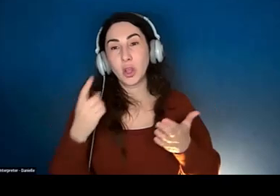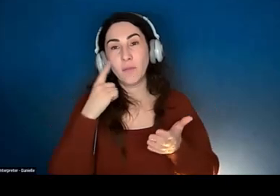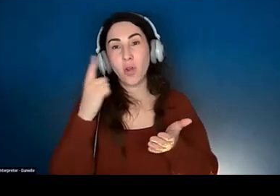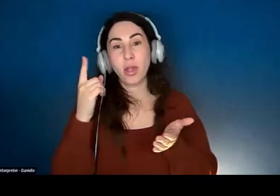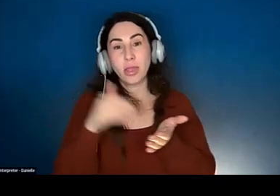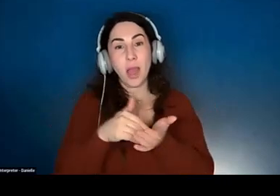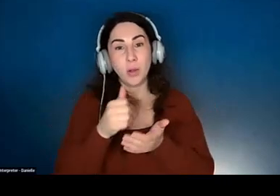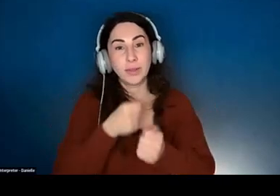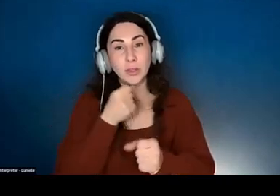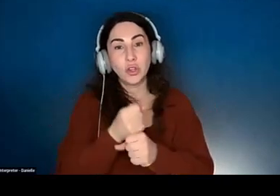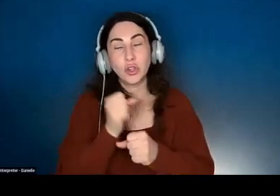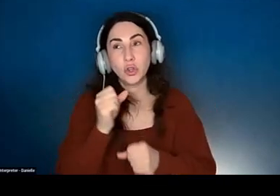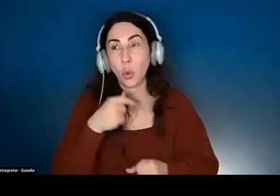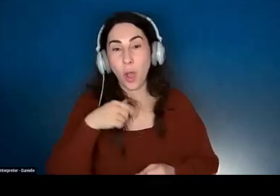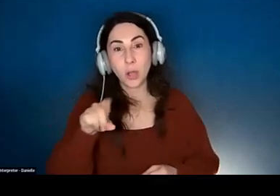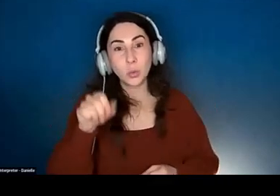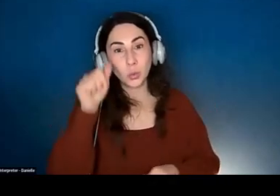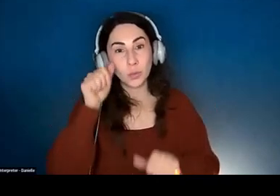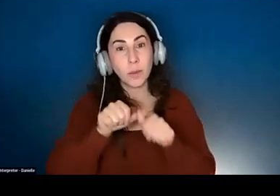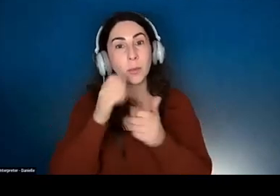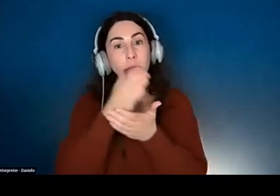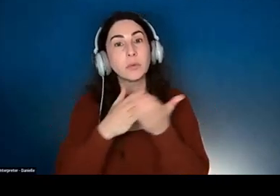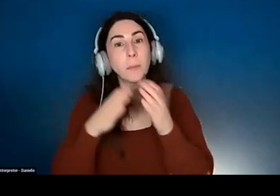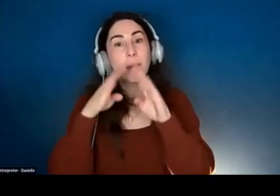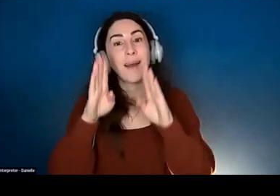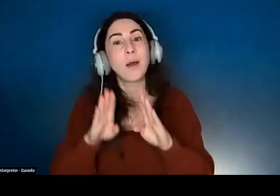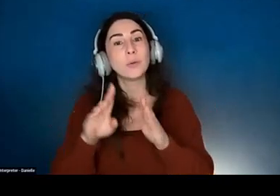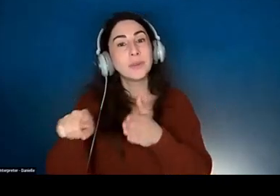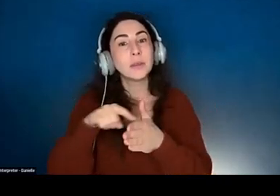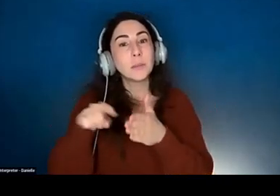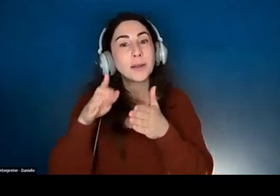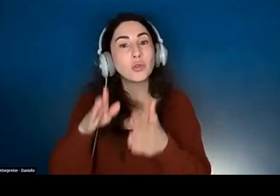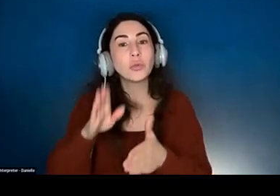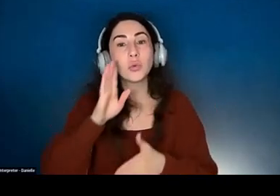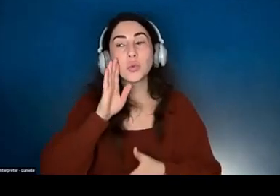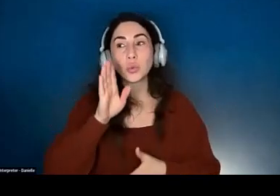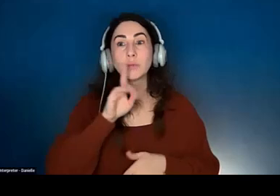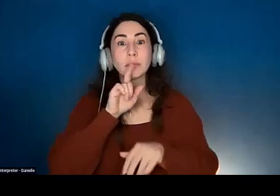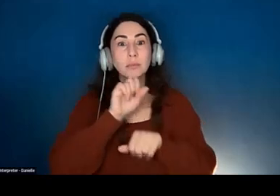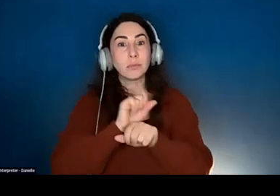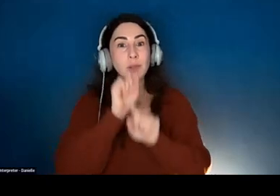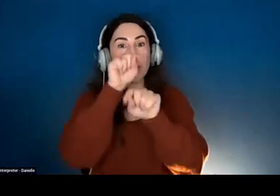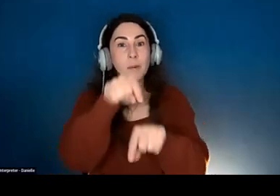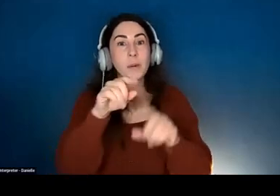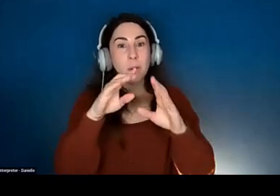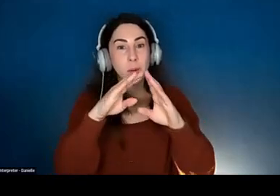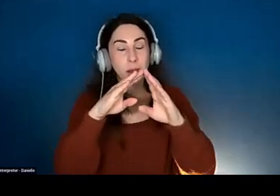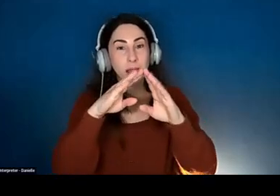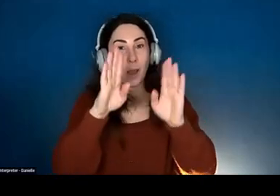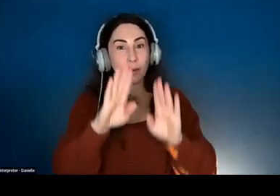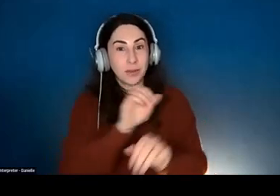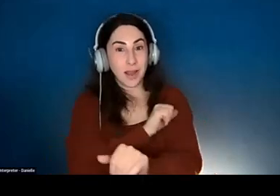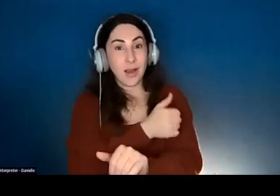remember some of our housing specialists would literally go sit in community housing authority offices and